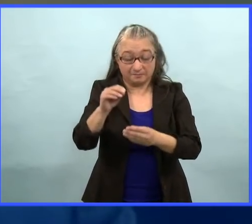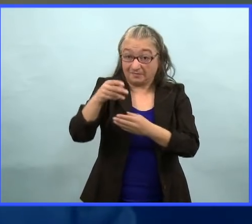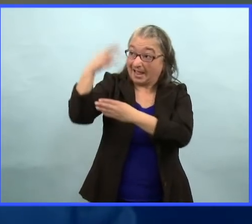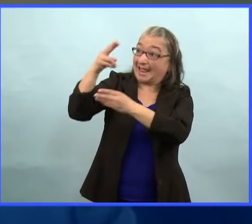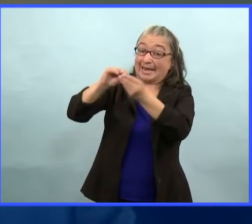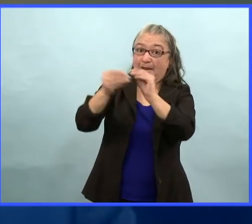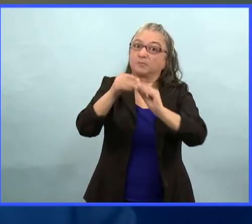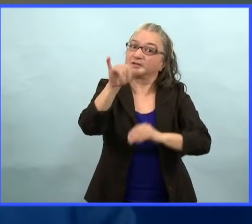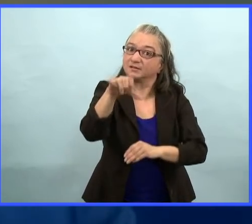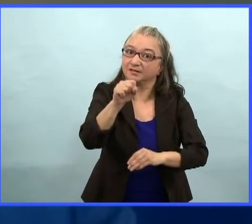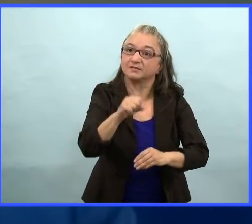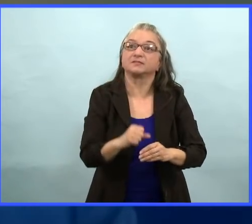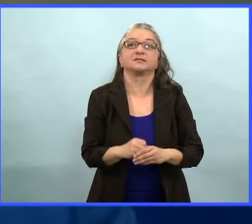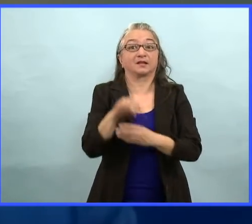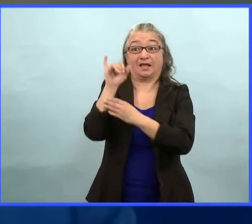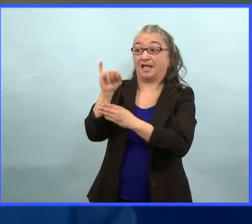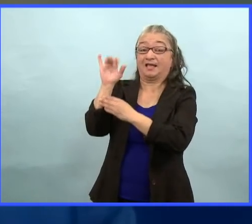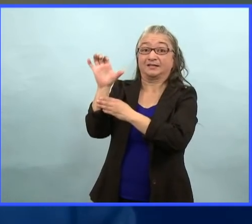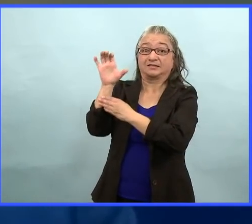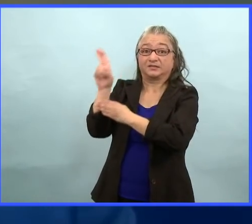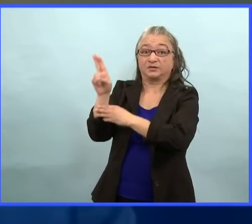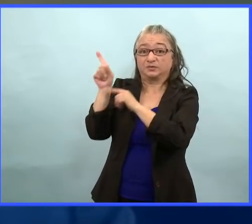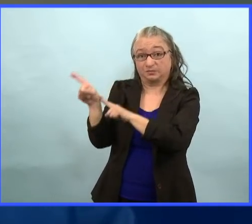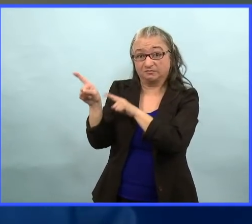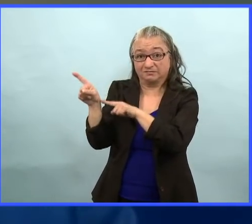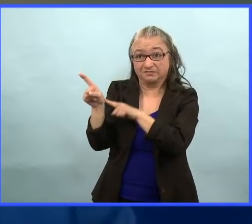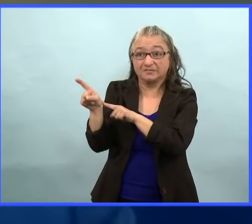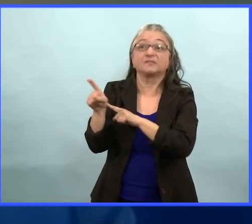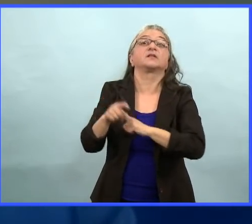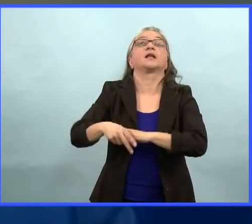over the past two weeks has remained elevated but relatively consistent